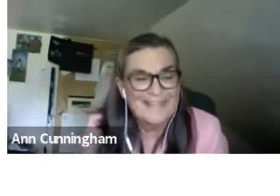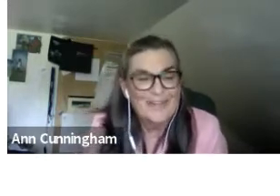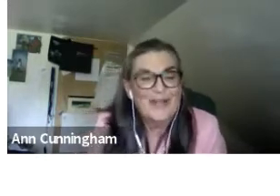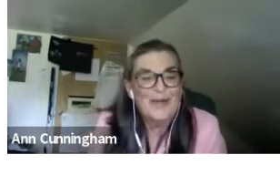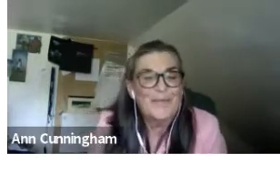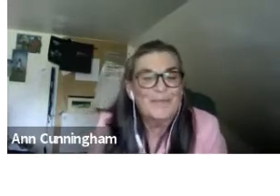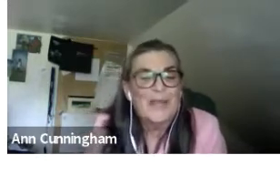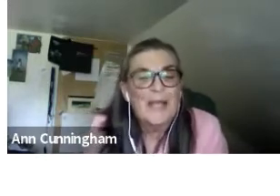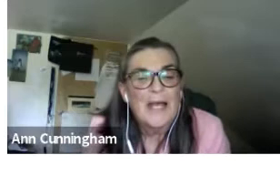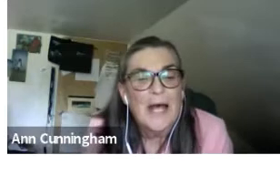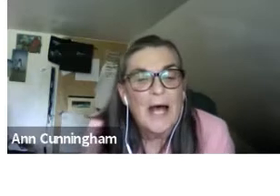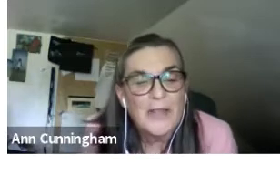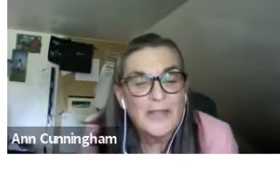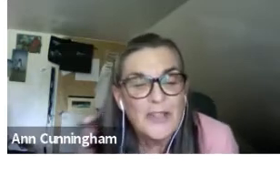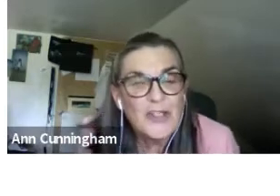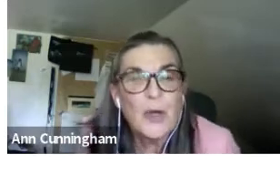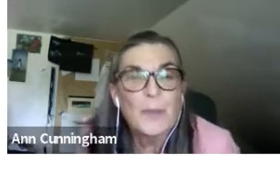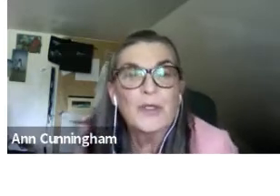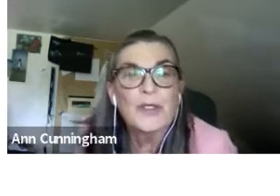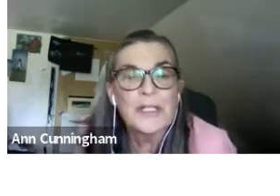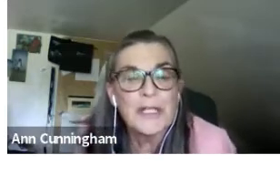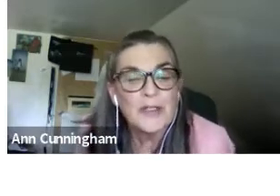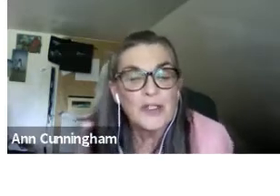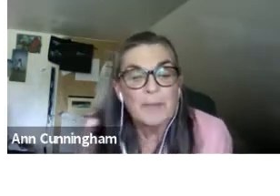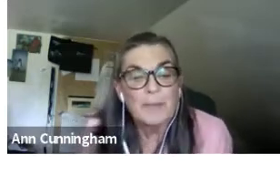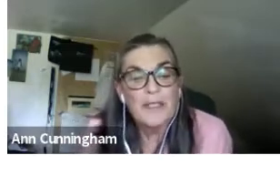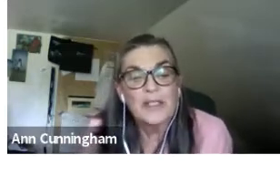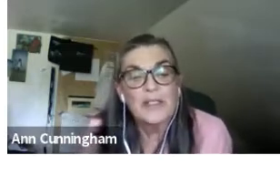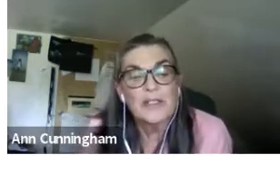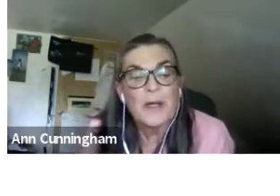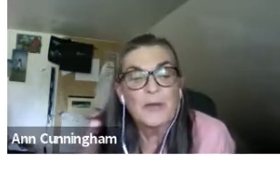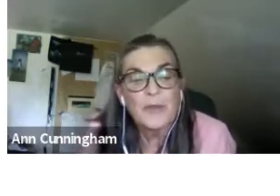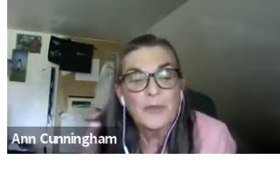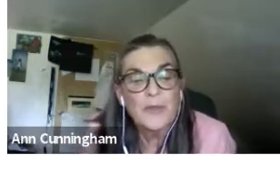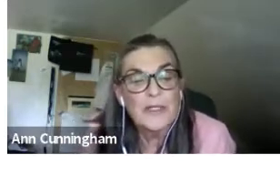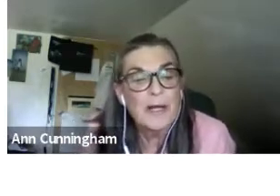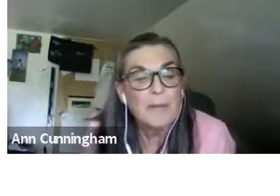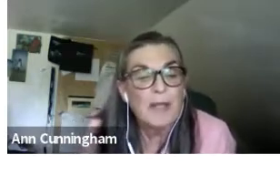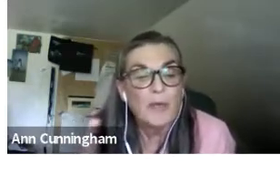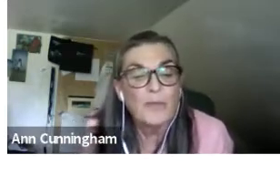we go. This sculpture is another slate piece about two feet high by three feet